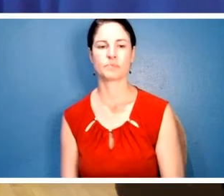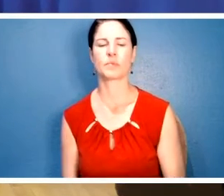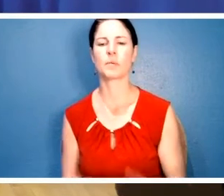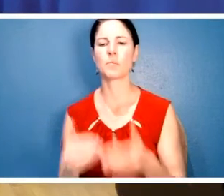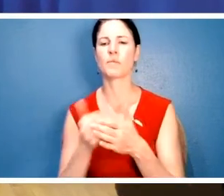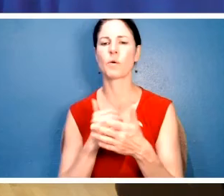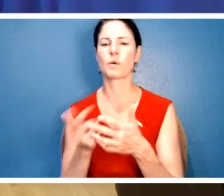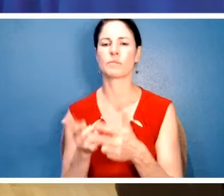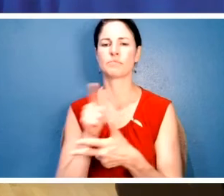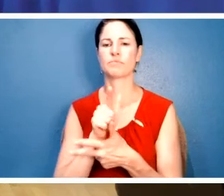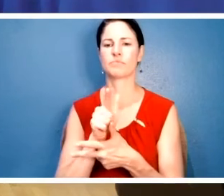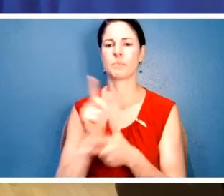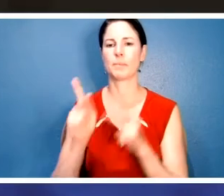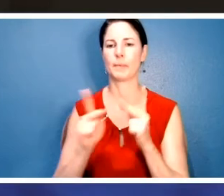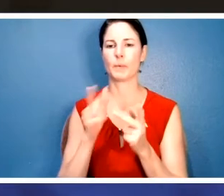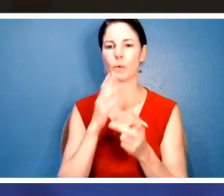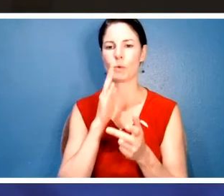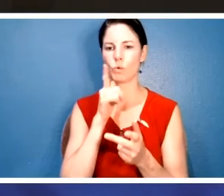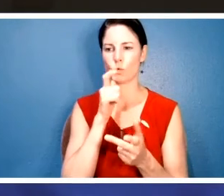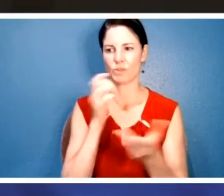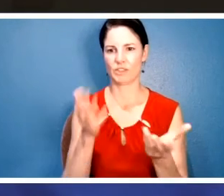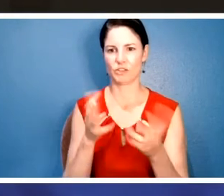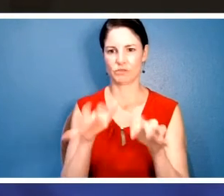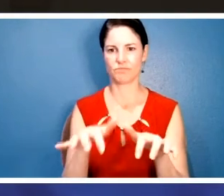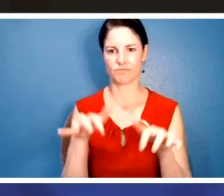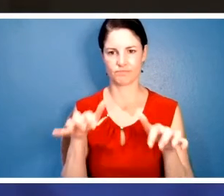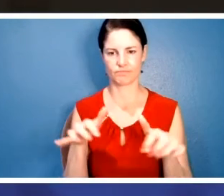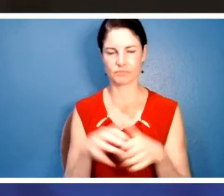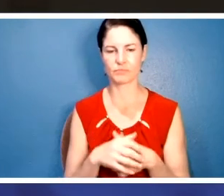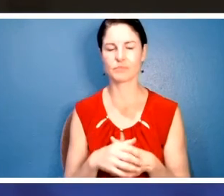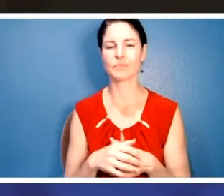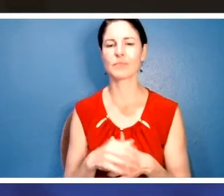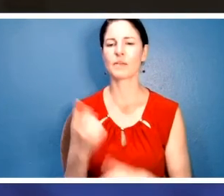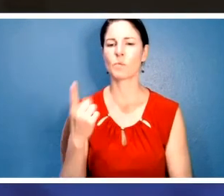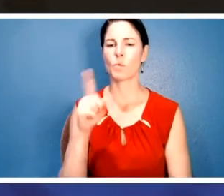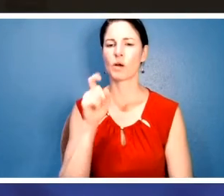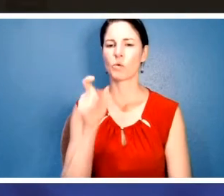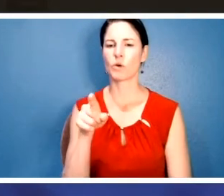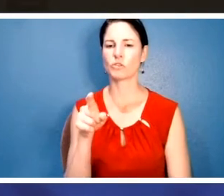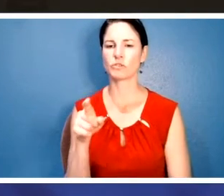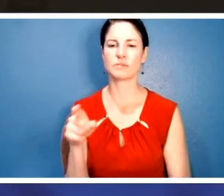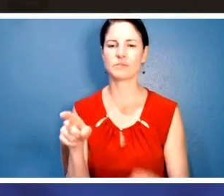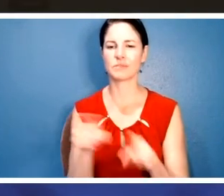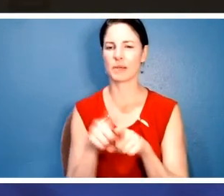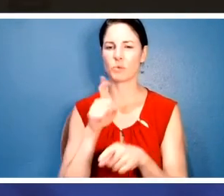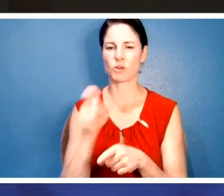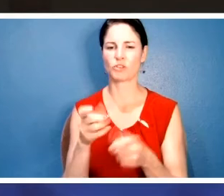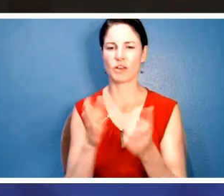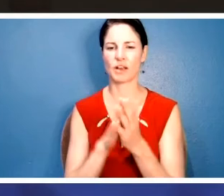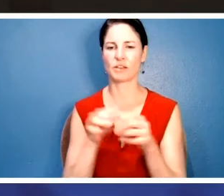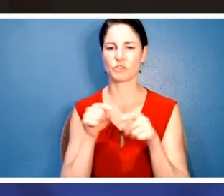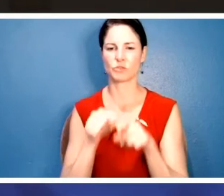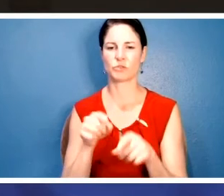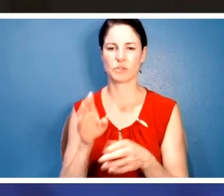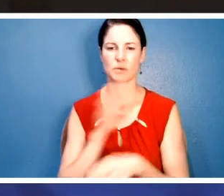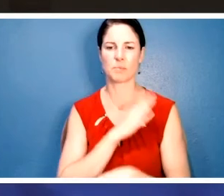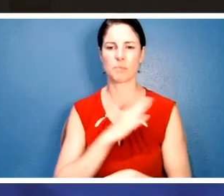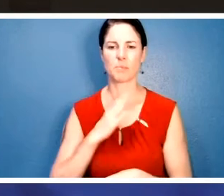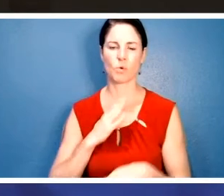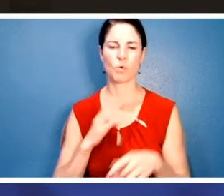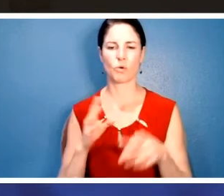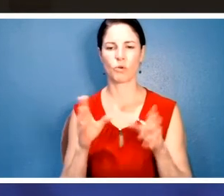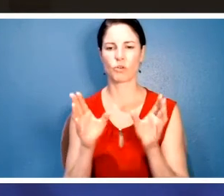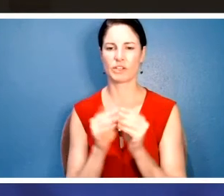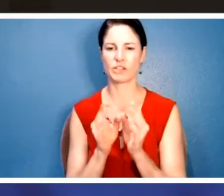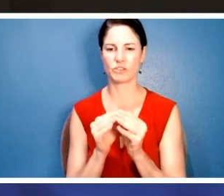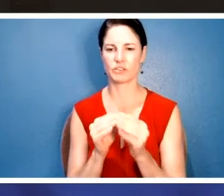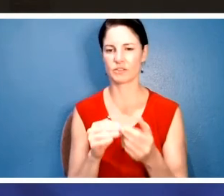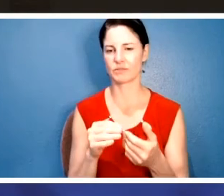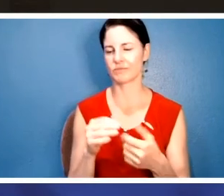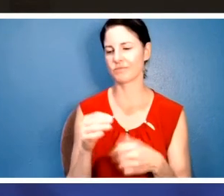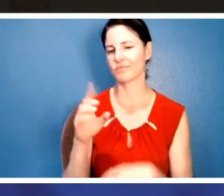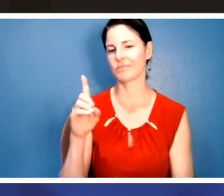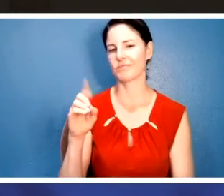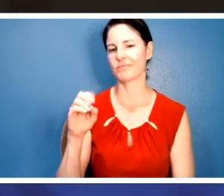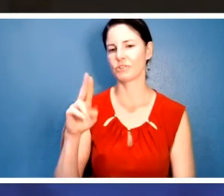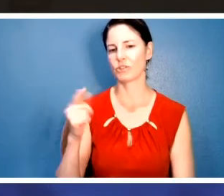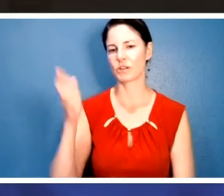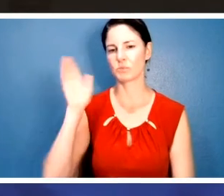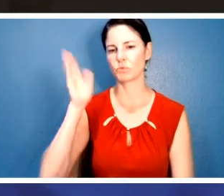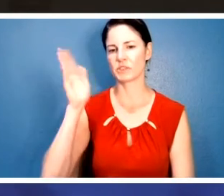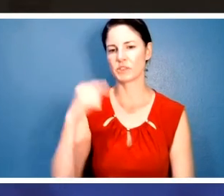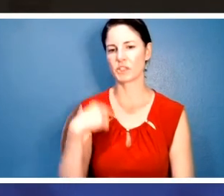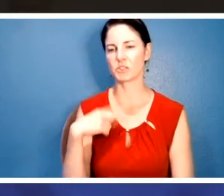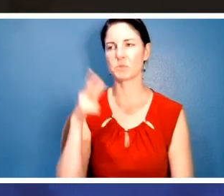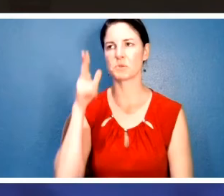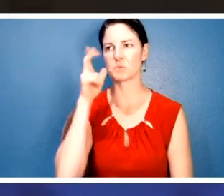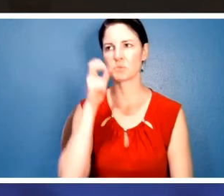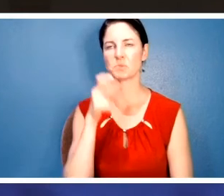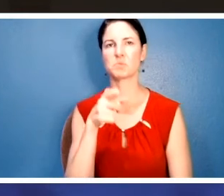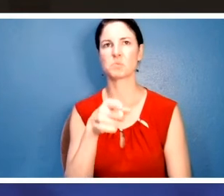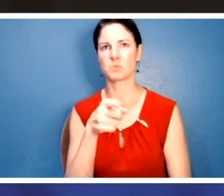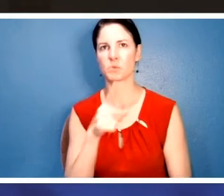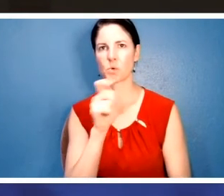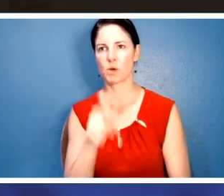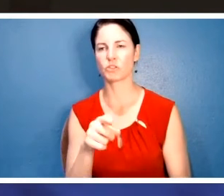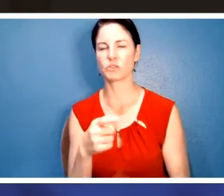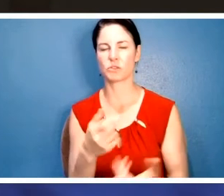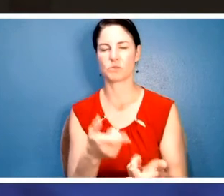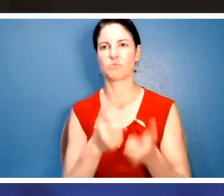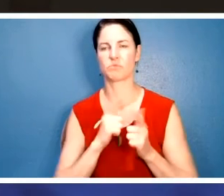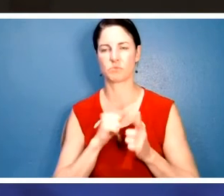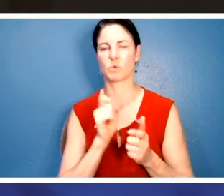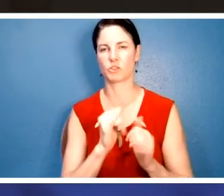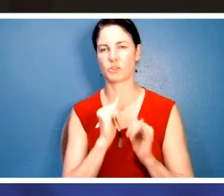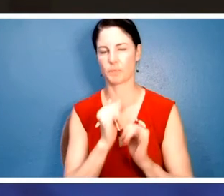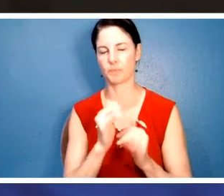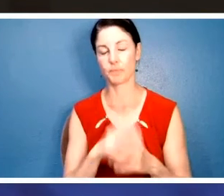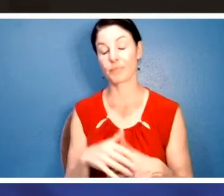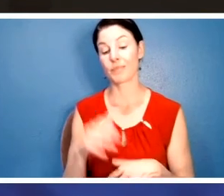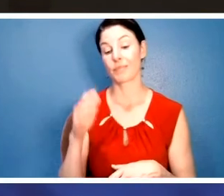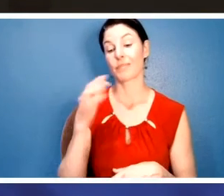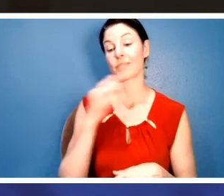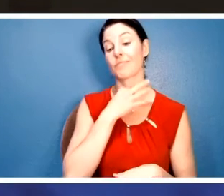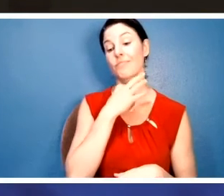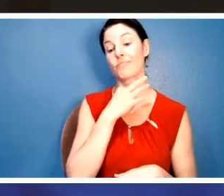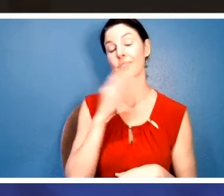SacGov: i've got a question that's the same question I asked several weeks ago during a board hearing when we got a presentation from from Doug and I want to ask it again, because I think it's an important one to reiterate and, and that is can this process be used to.